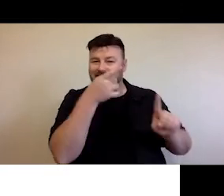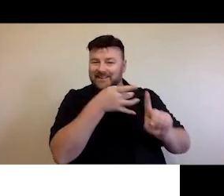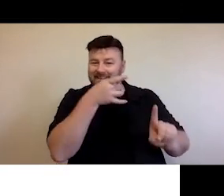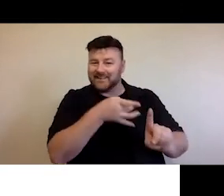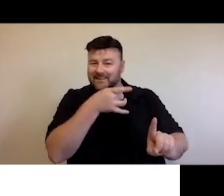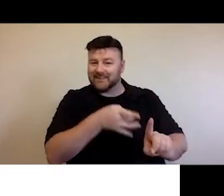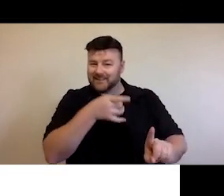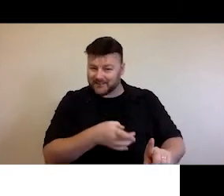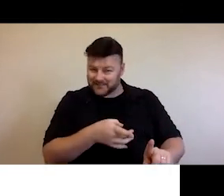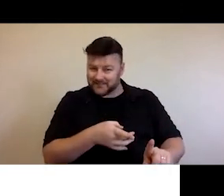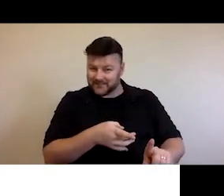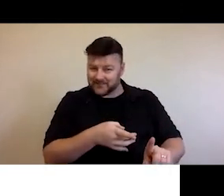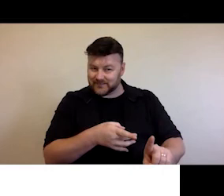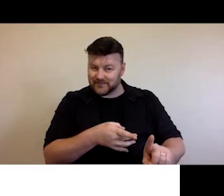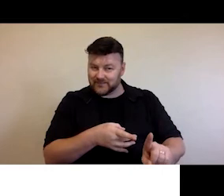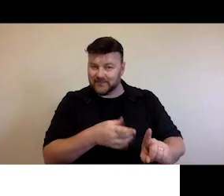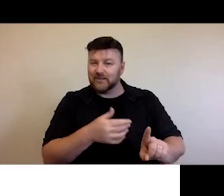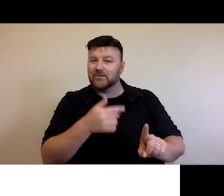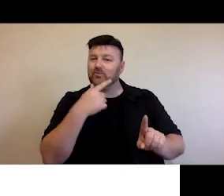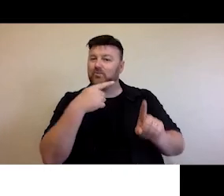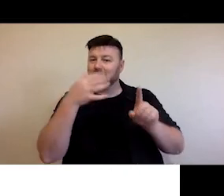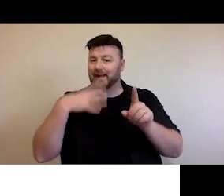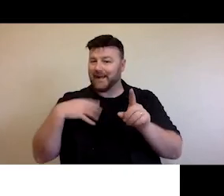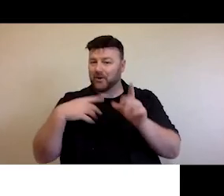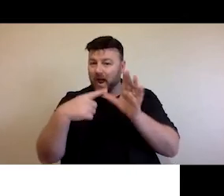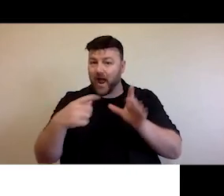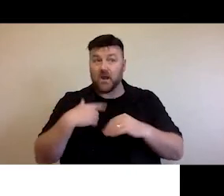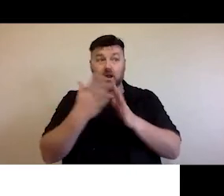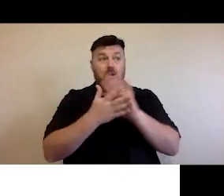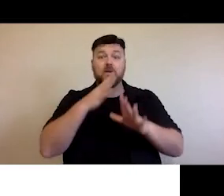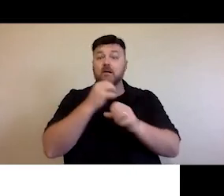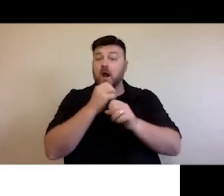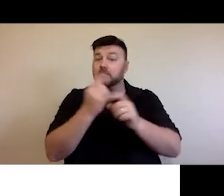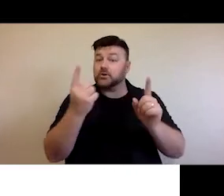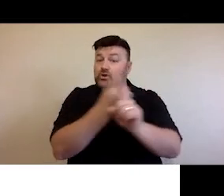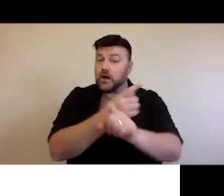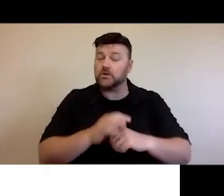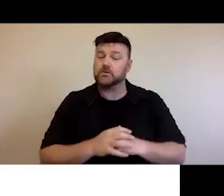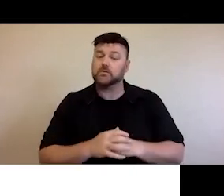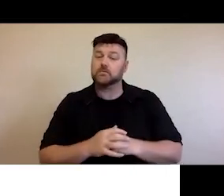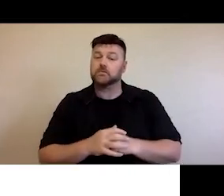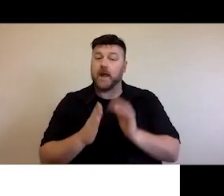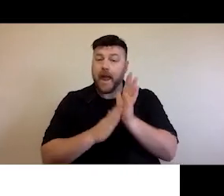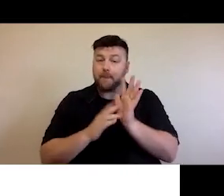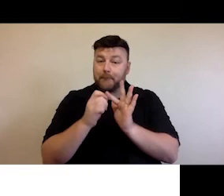What's going to happen politically? Changes of government, changes of members? What's going to happen economically? We've talked